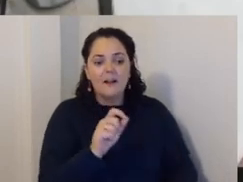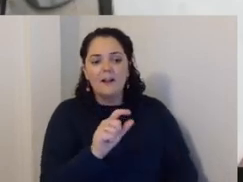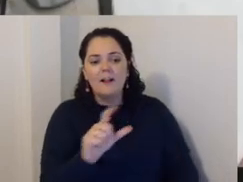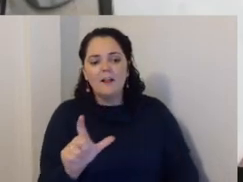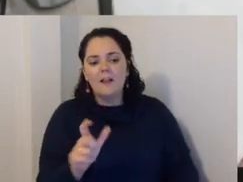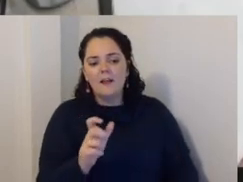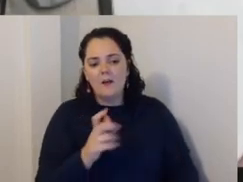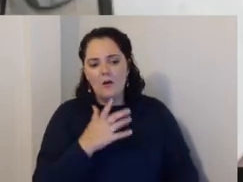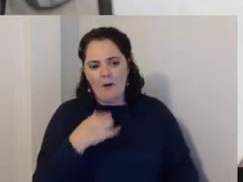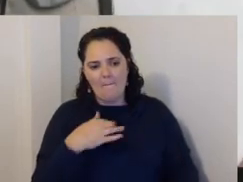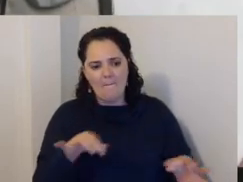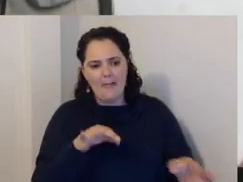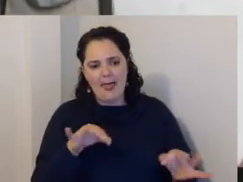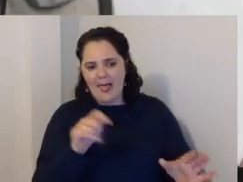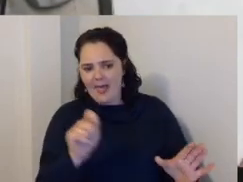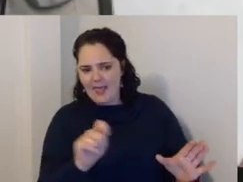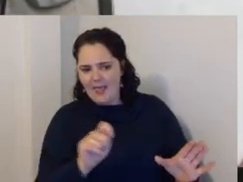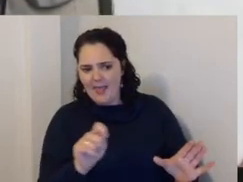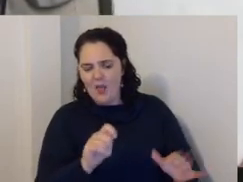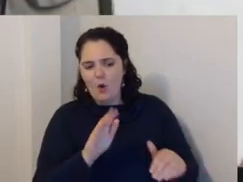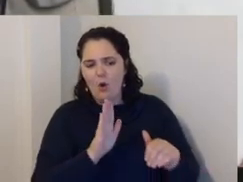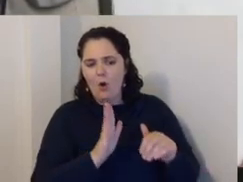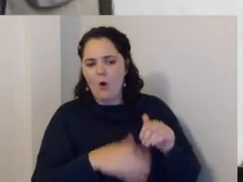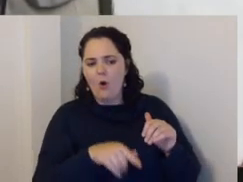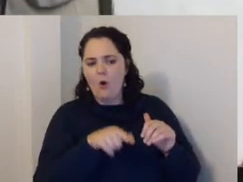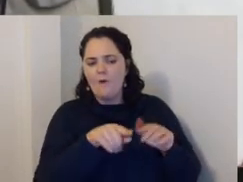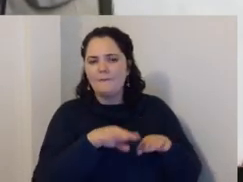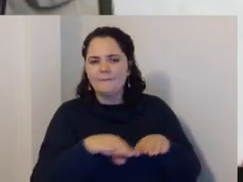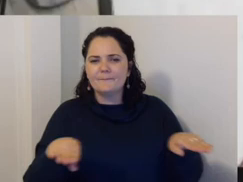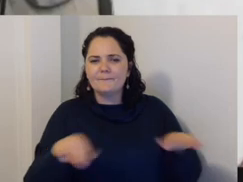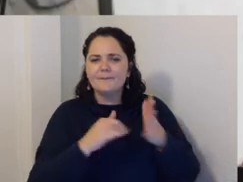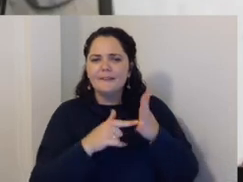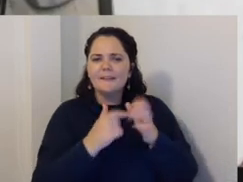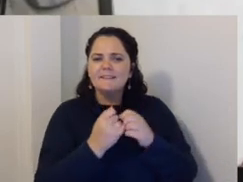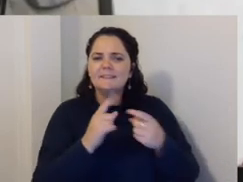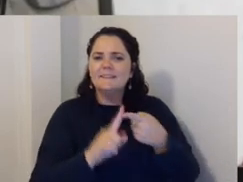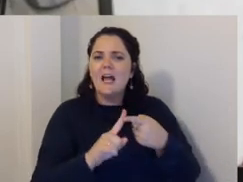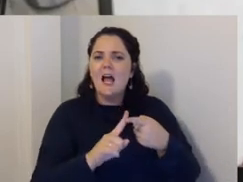out that light on the stage which emphasized Atticus's thigh there and then to come down